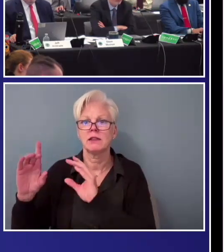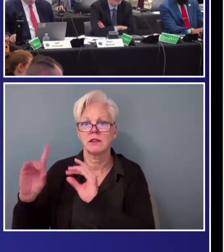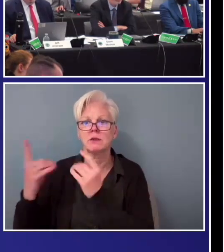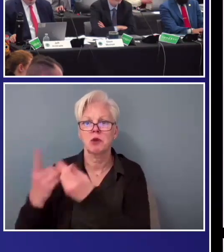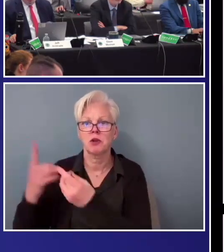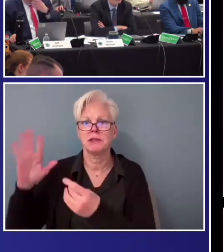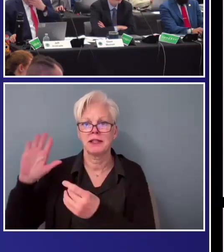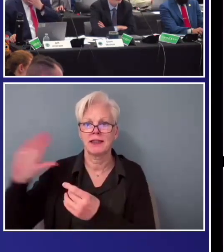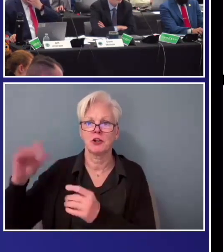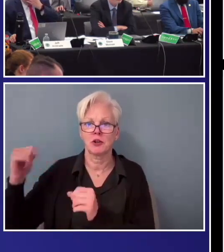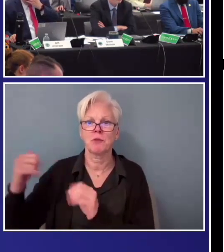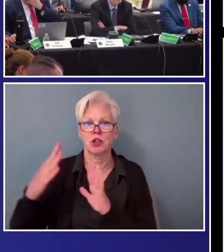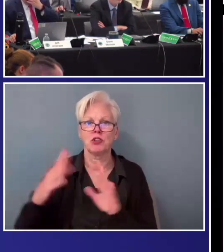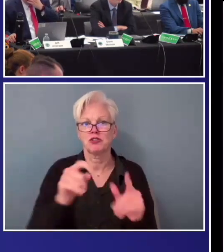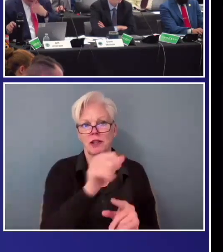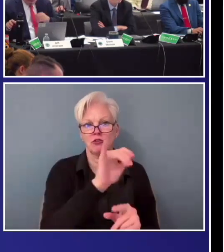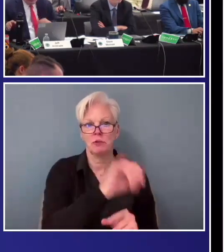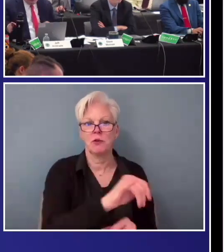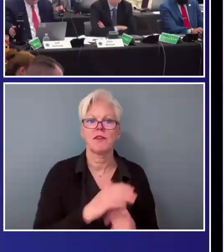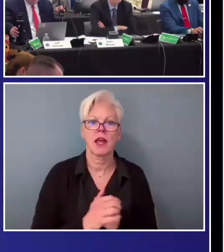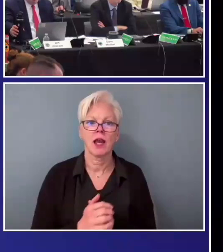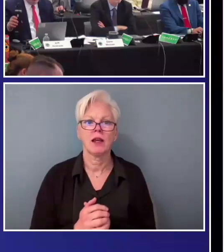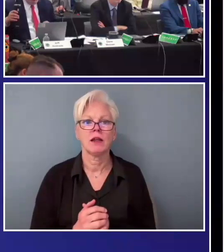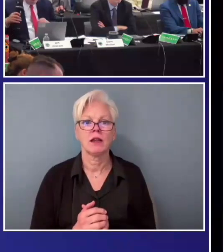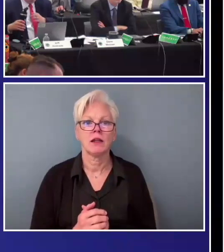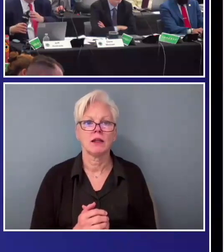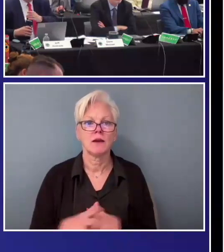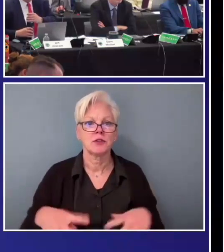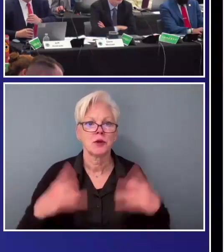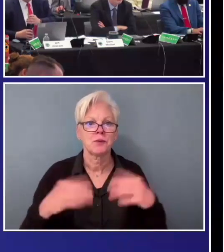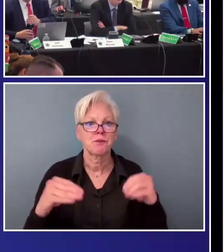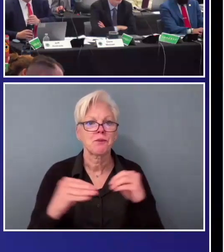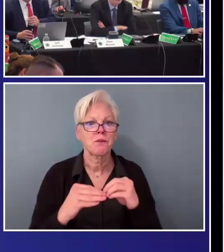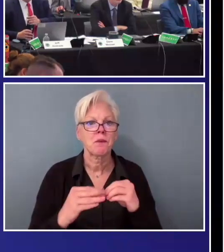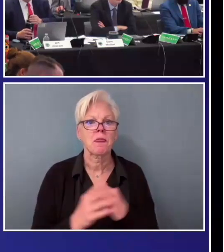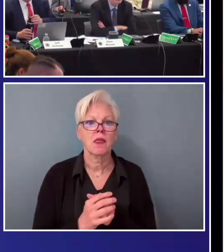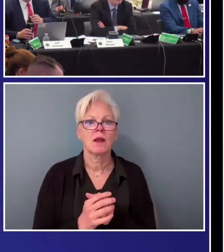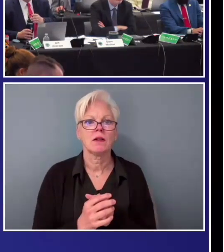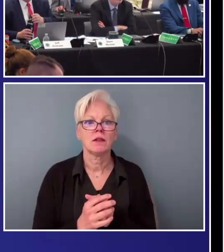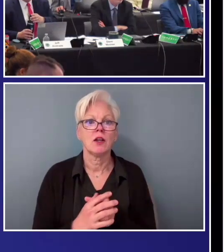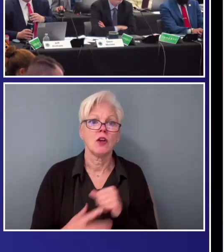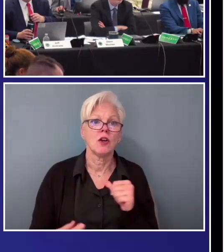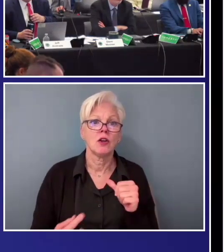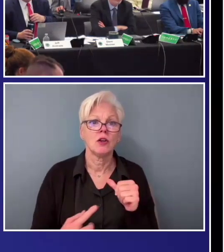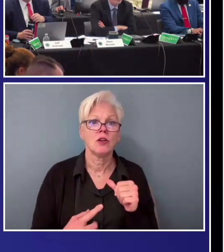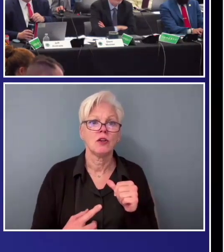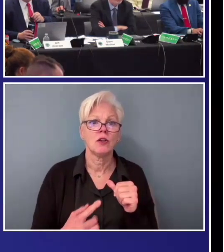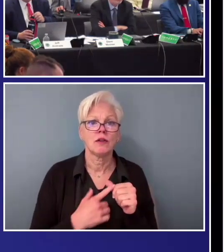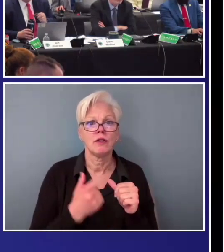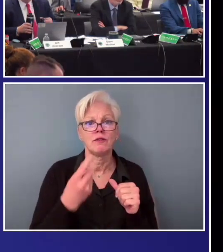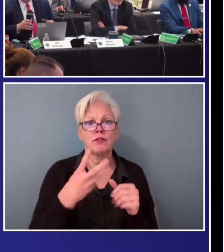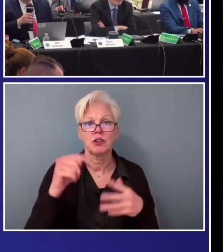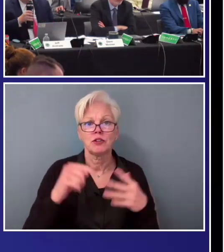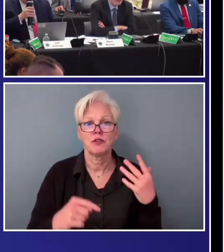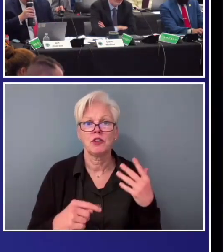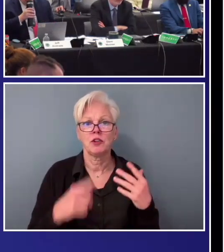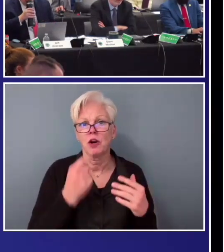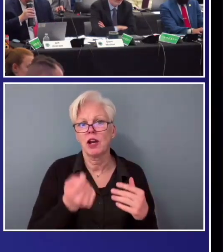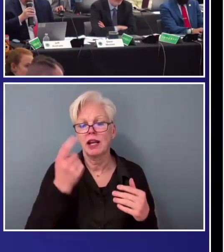further. Here again, the first couple of these are eliminating the concept of